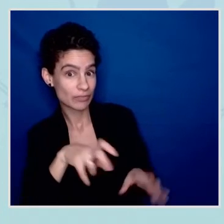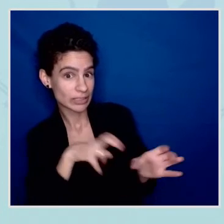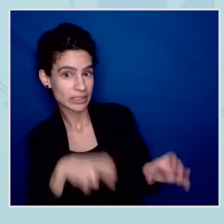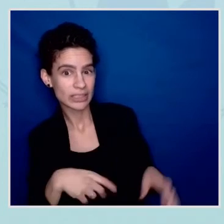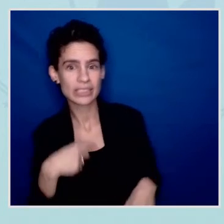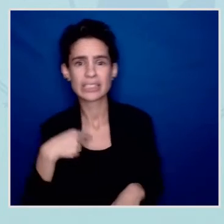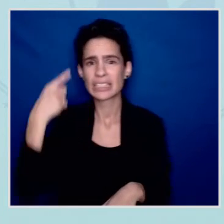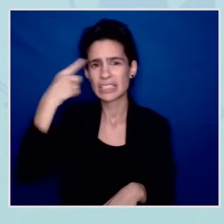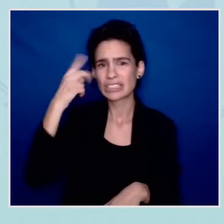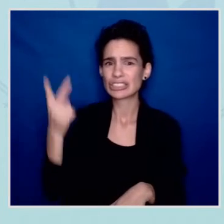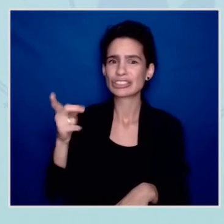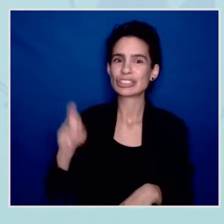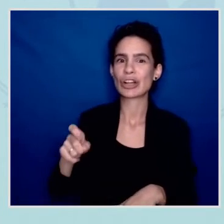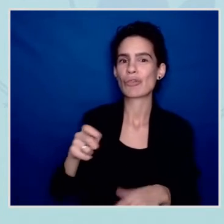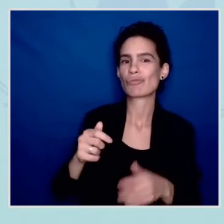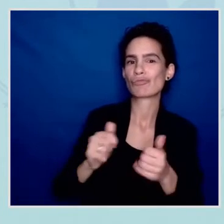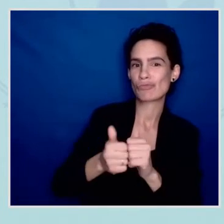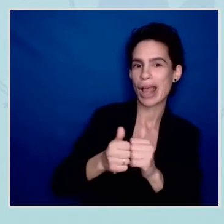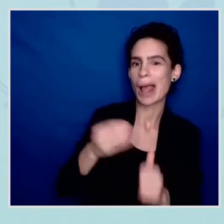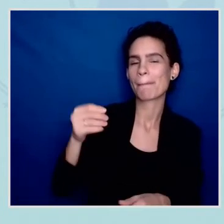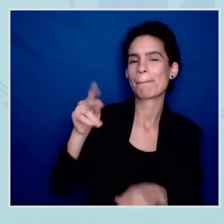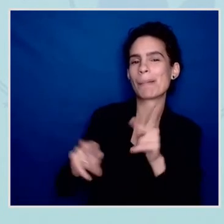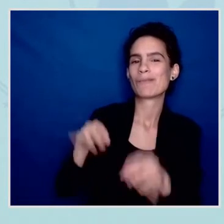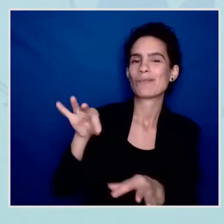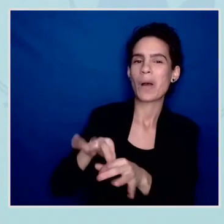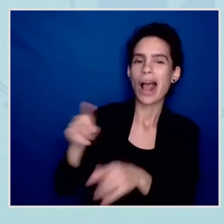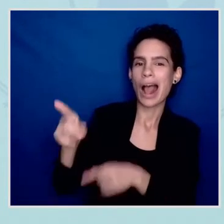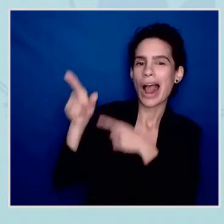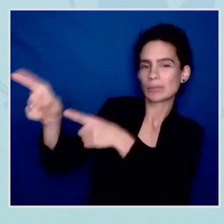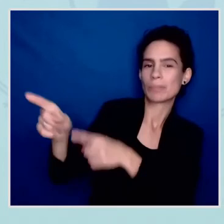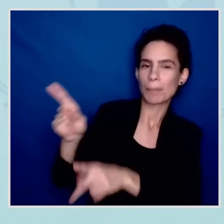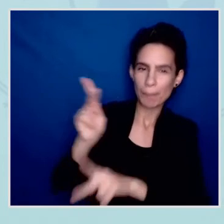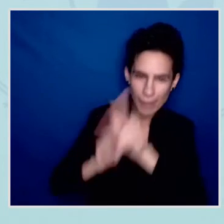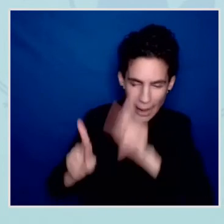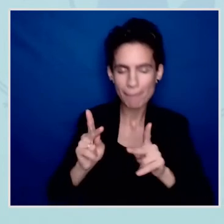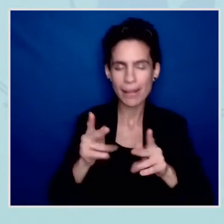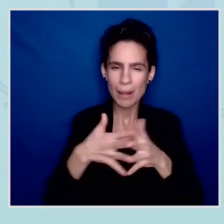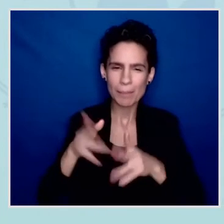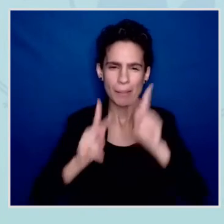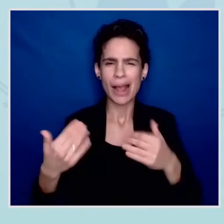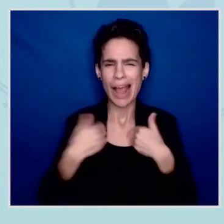YOU THINK SOME OF THEM